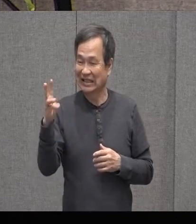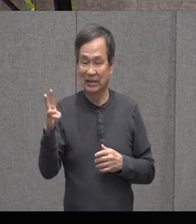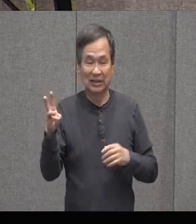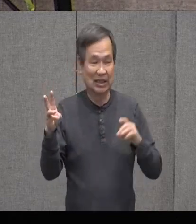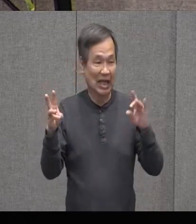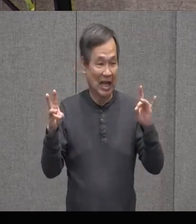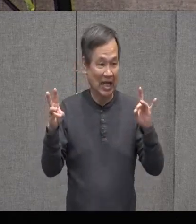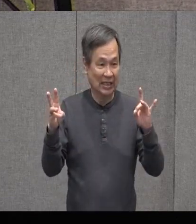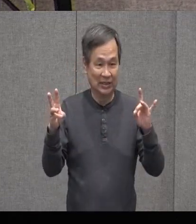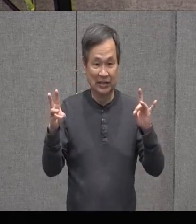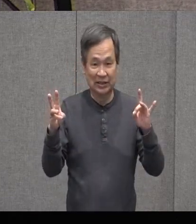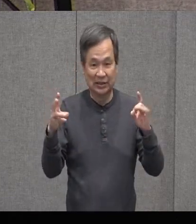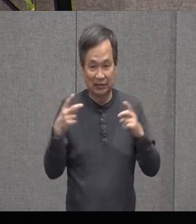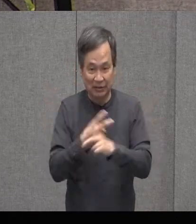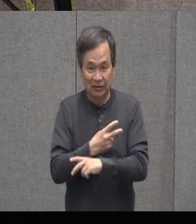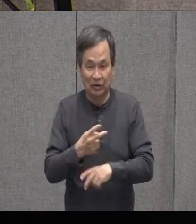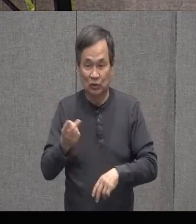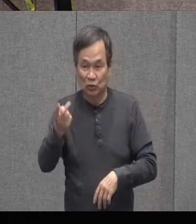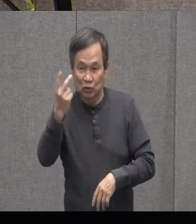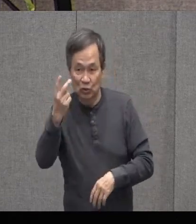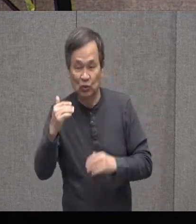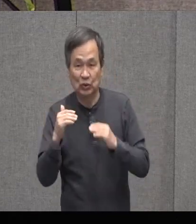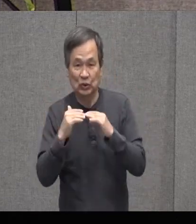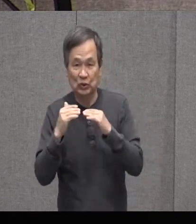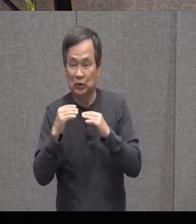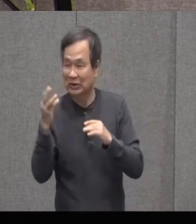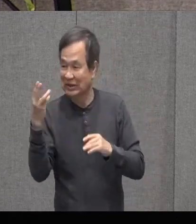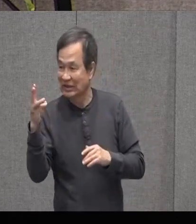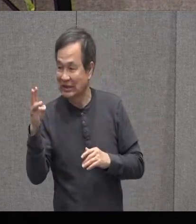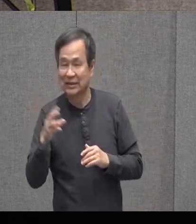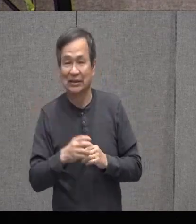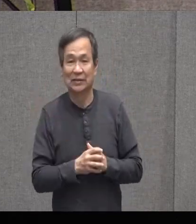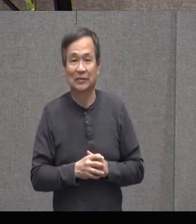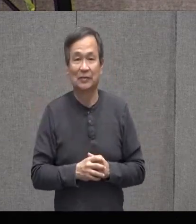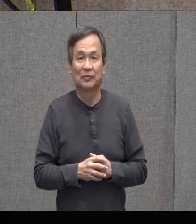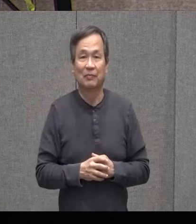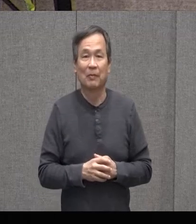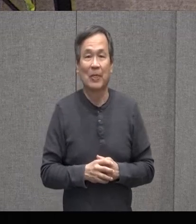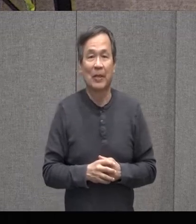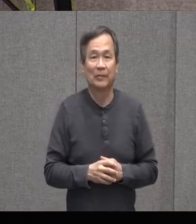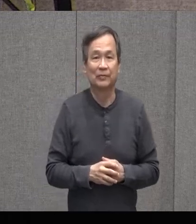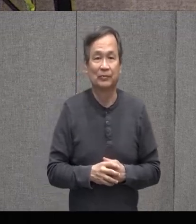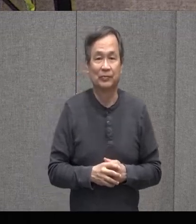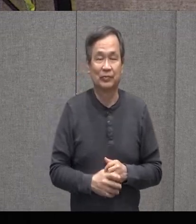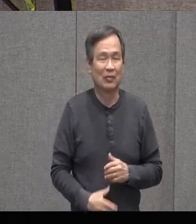10 and 10 and three and three. Or double eights. Now, we can't show,